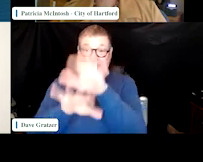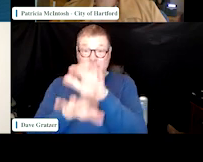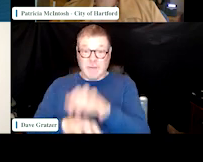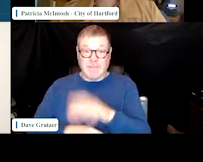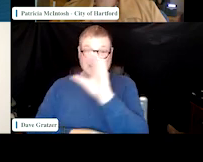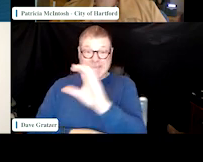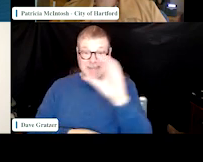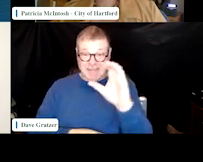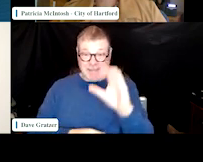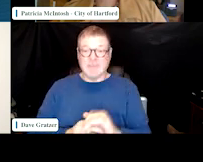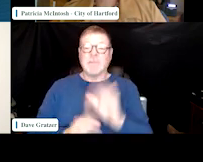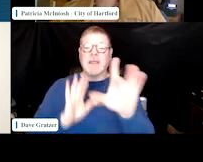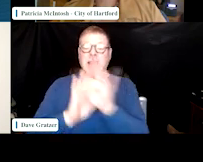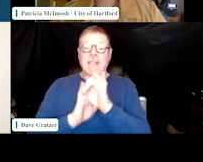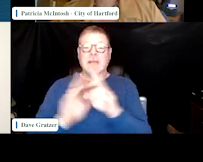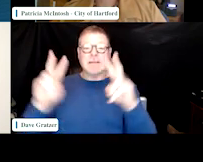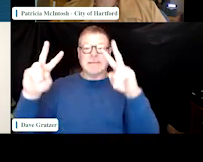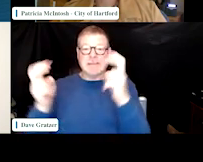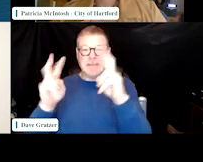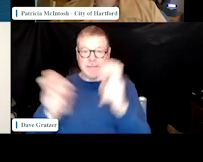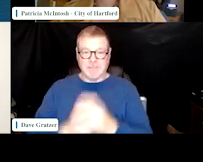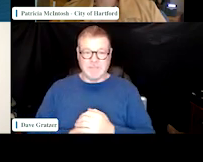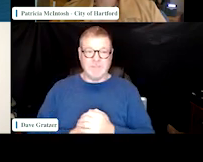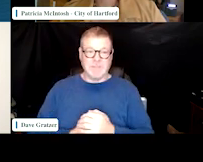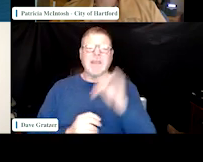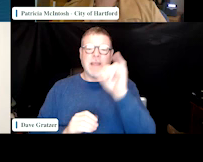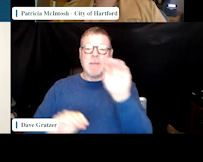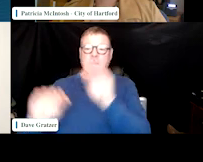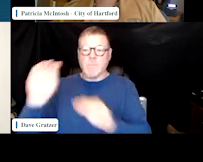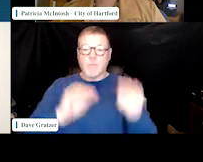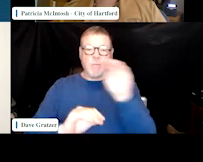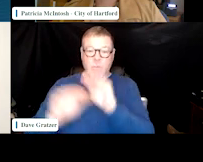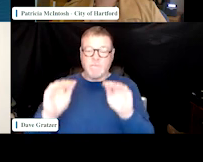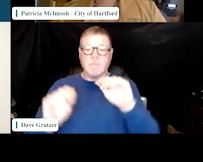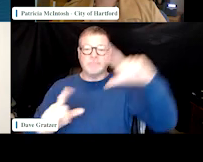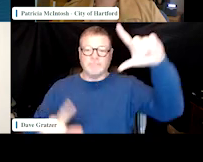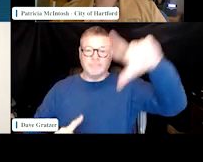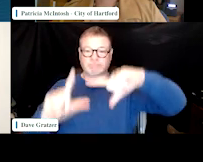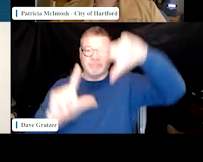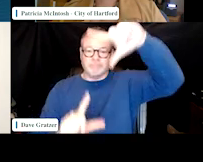and then select Show Subtitles. Subtitles can be moved within the window and resized as you need them.